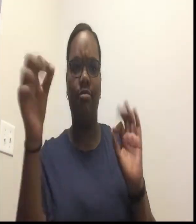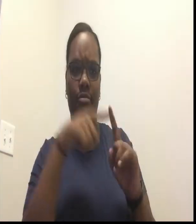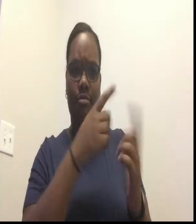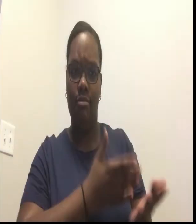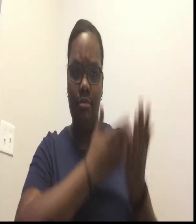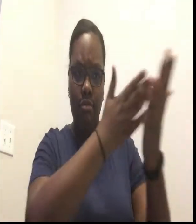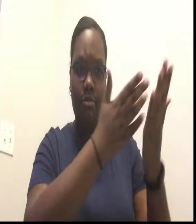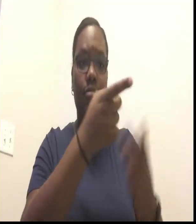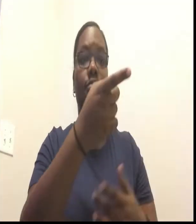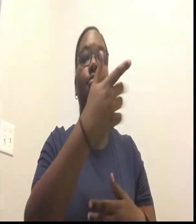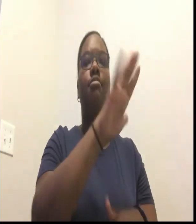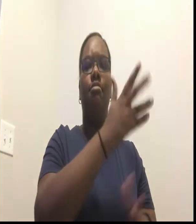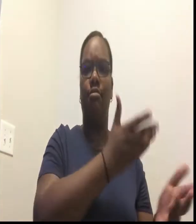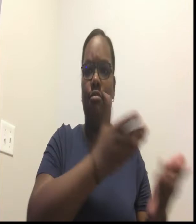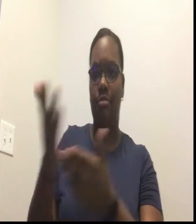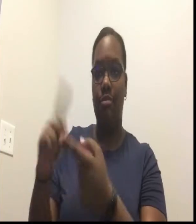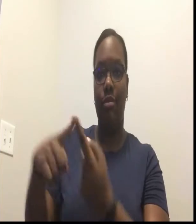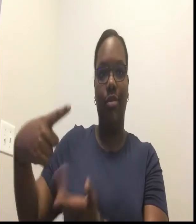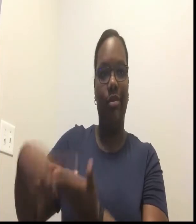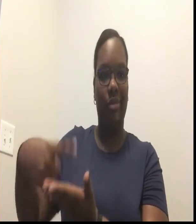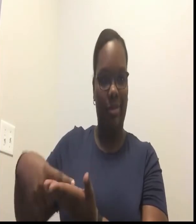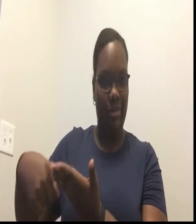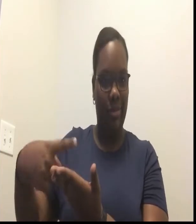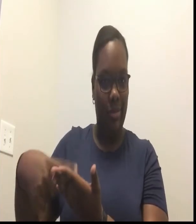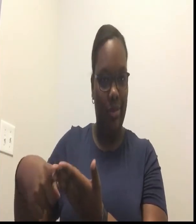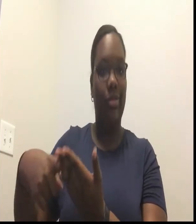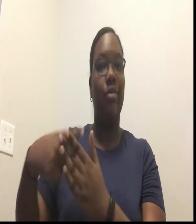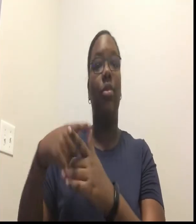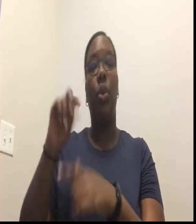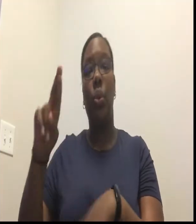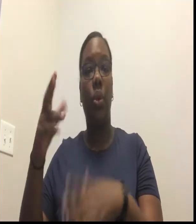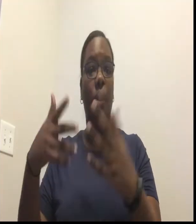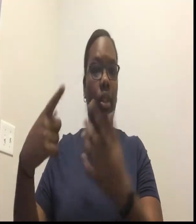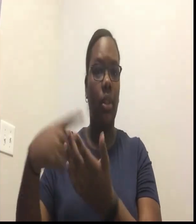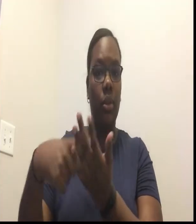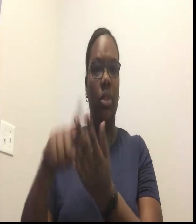up for discussion or debate if it's debatable only, and then it goes up for a